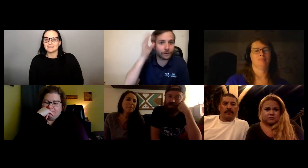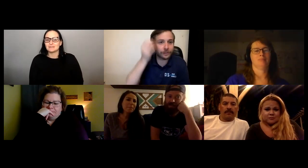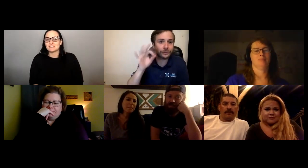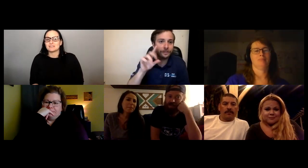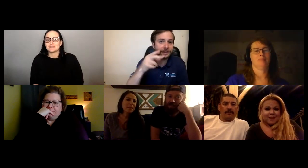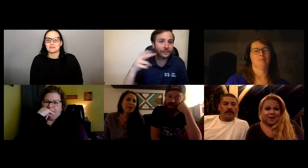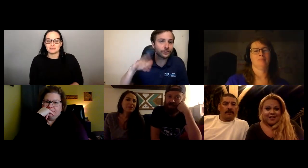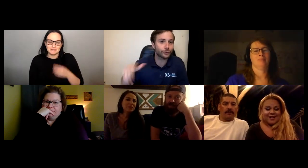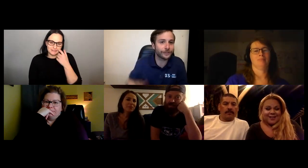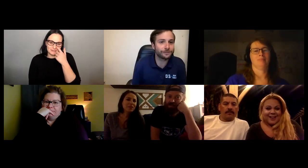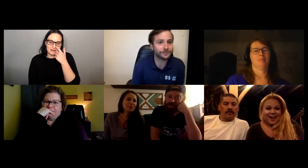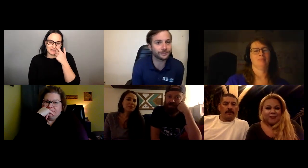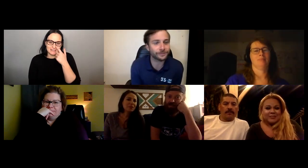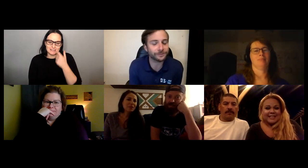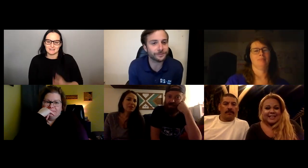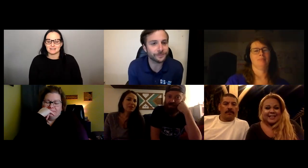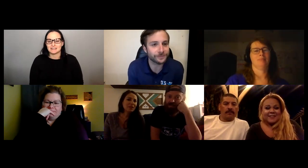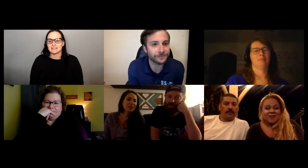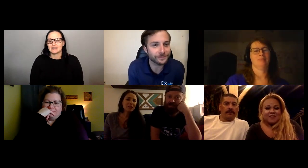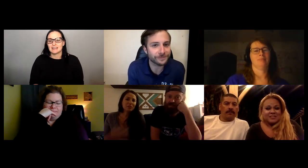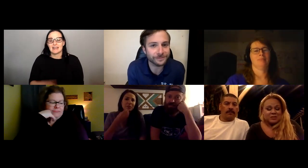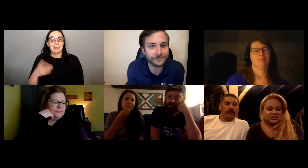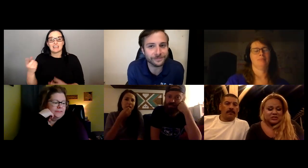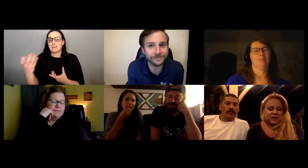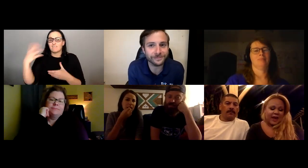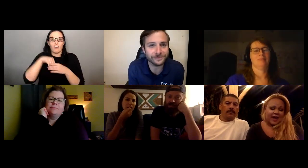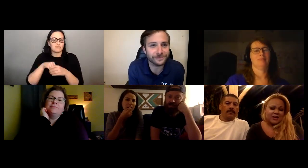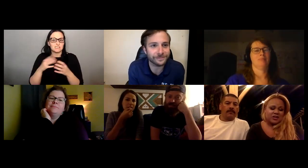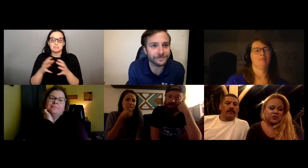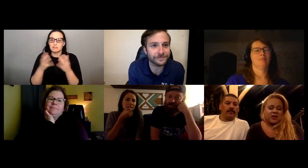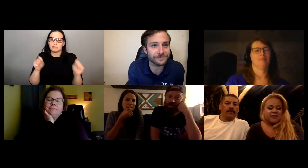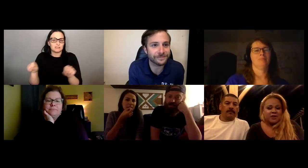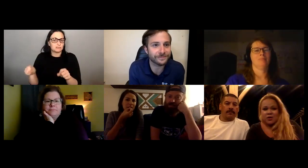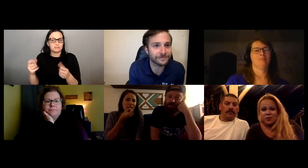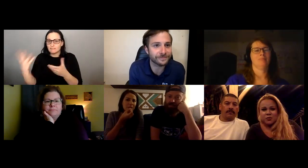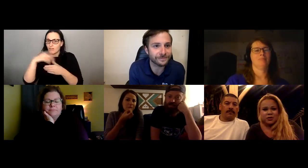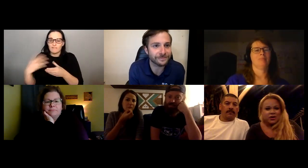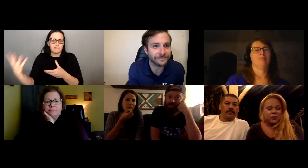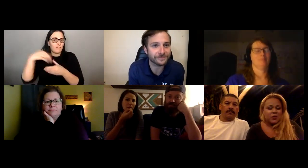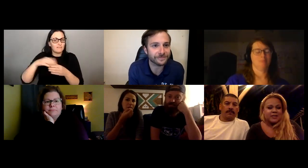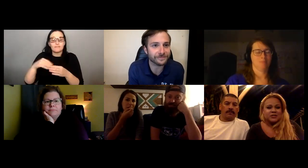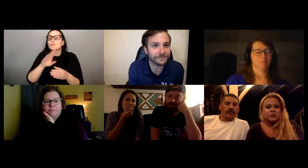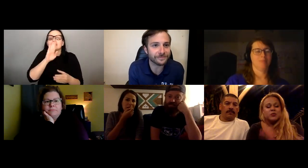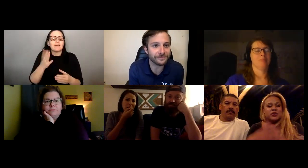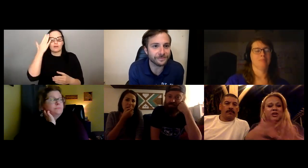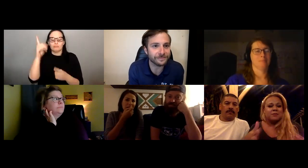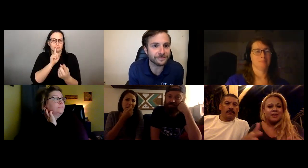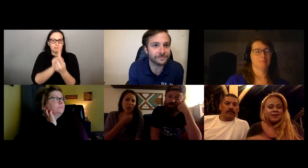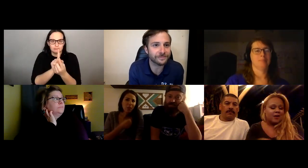what's your tip for parenting get involved as much as you can you never know who you're gonna run into